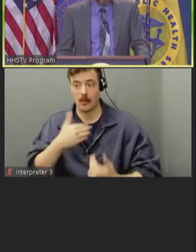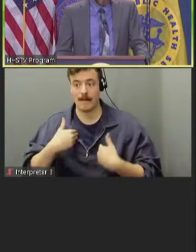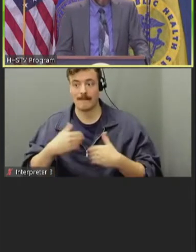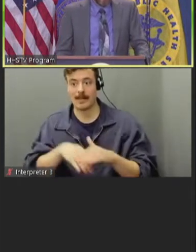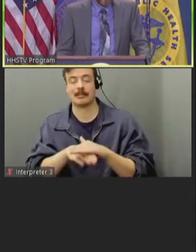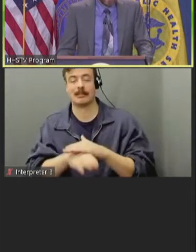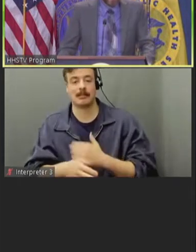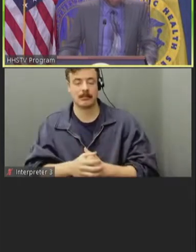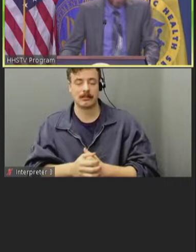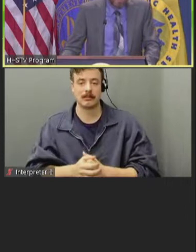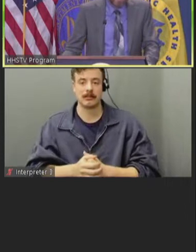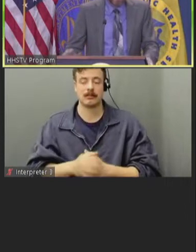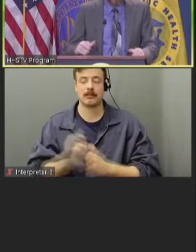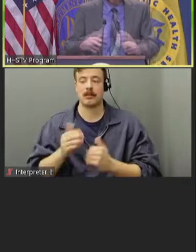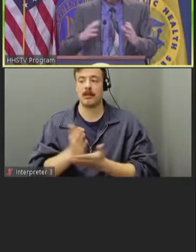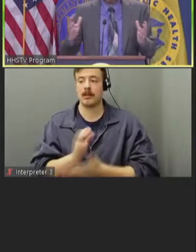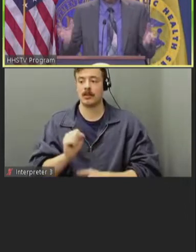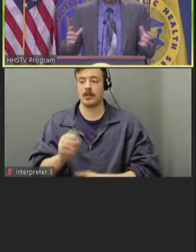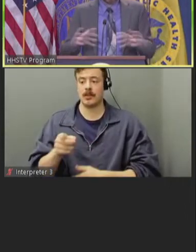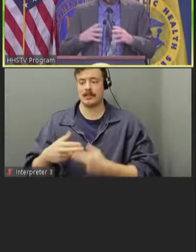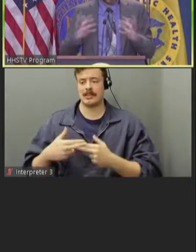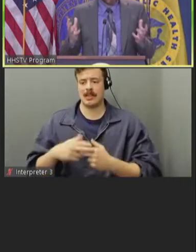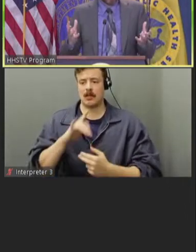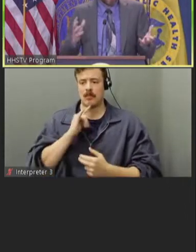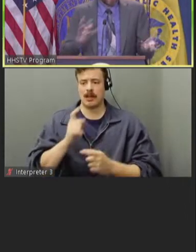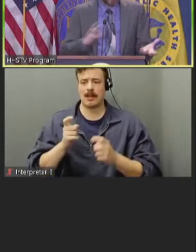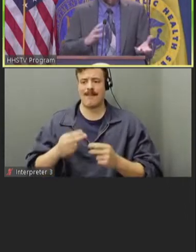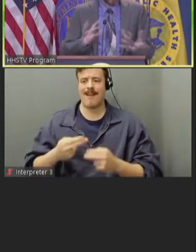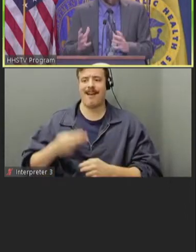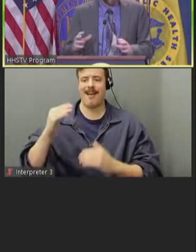All right. So this slide really gives a high-level overview of some of the